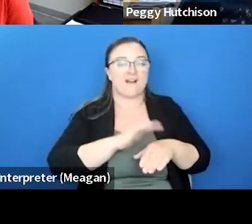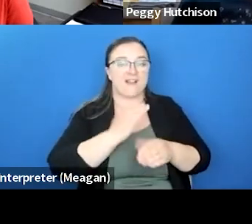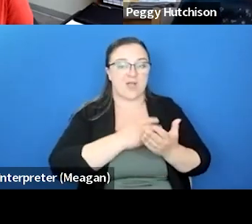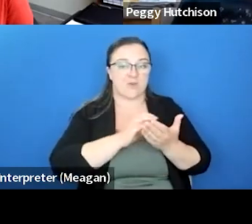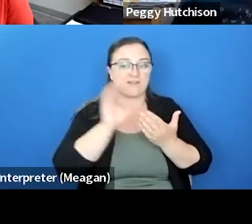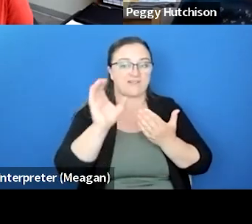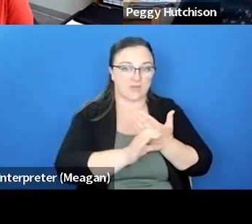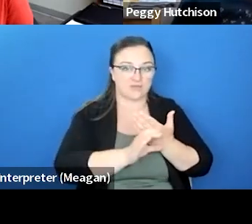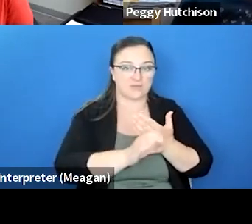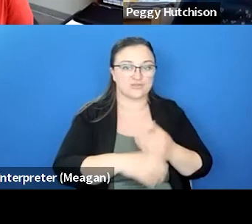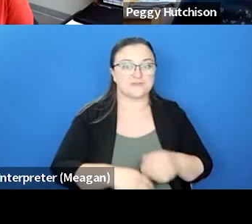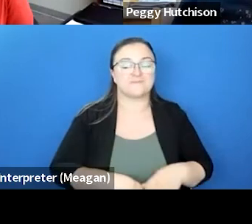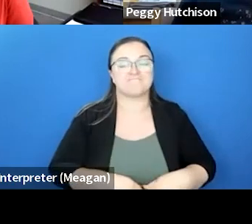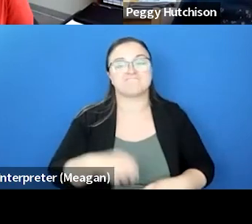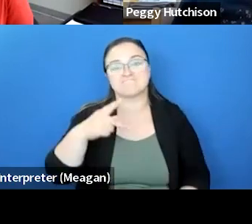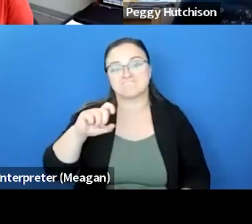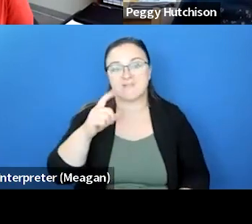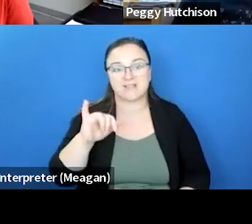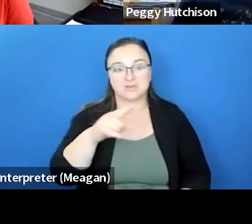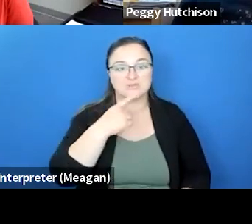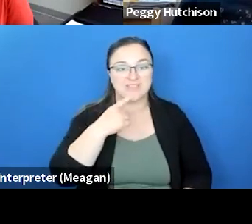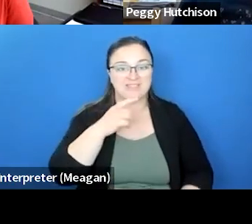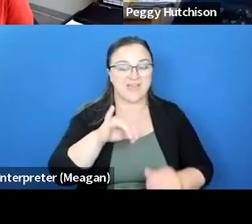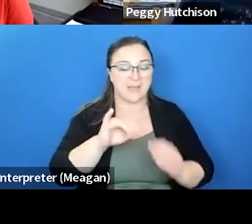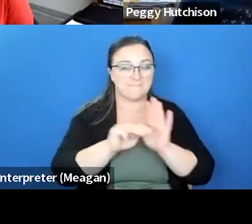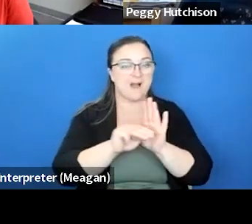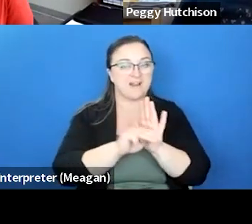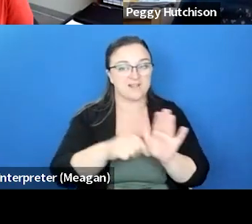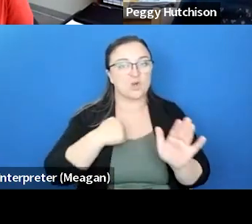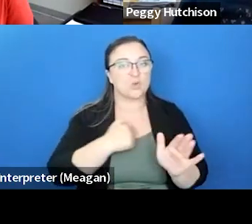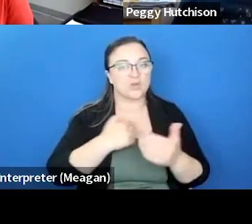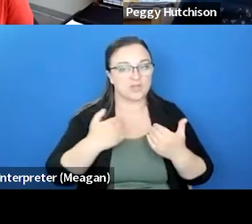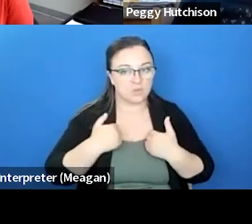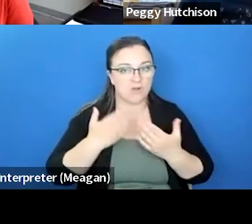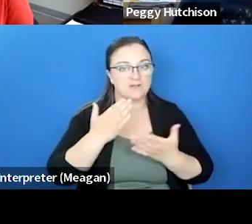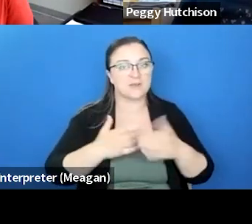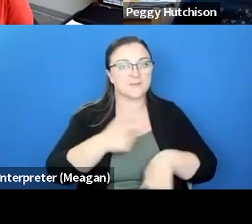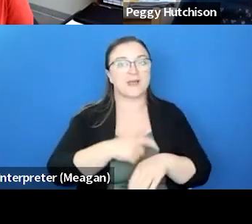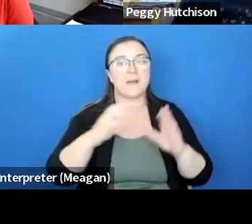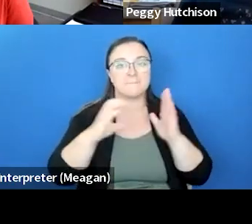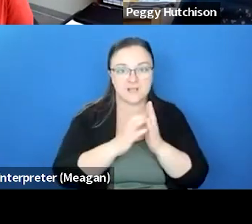That going back to Peggy what you said about the modeling that we want some time blocks that are time for your